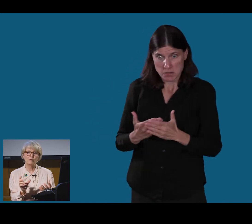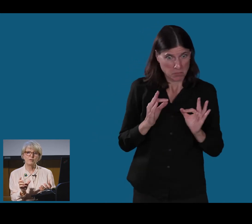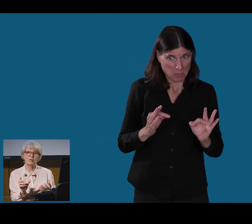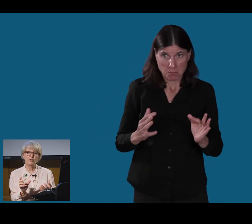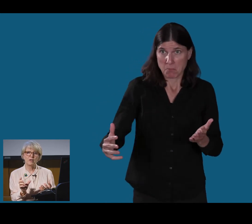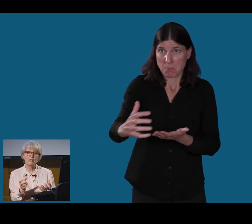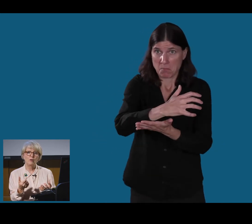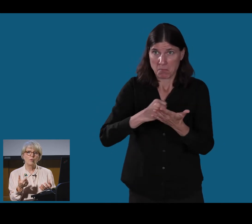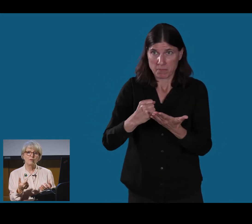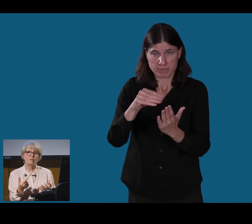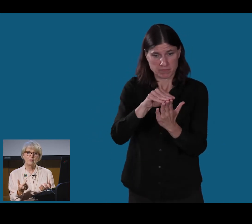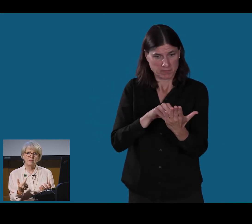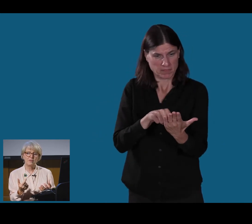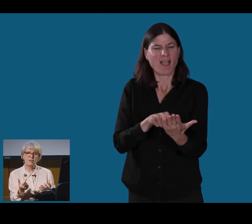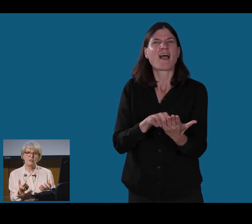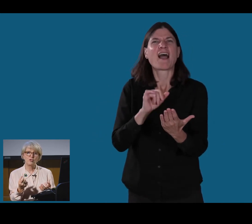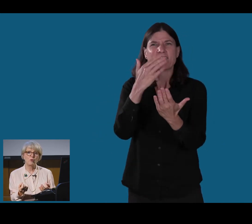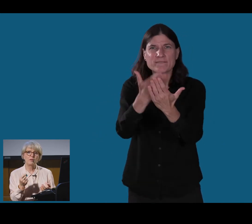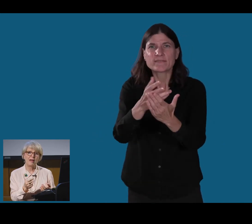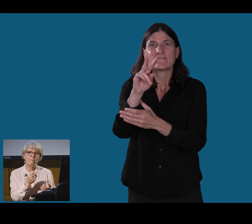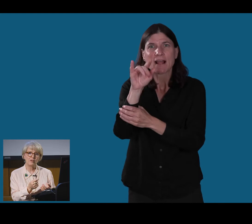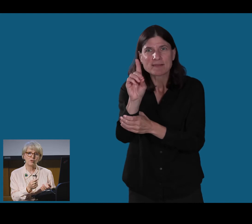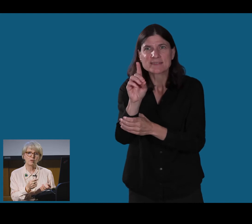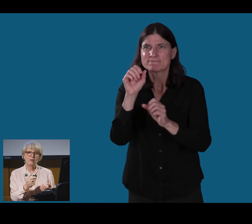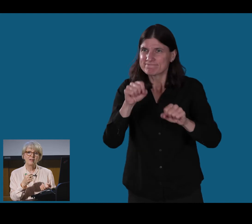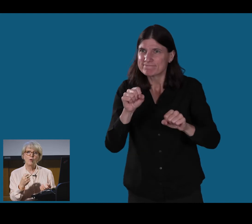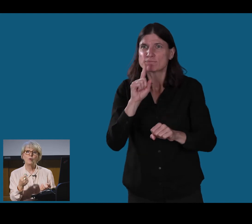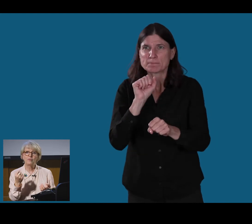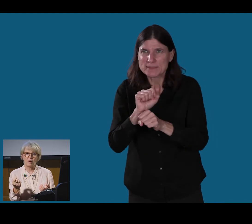Whether validity studies show that that measure holds up,